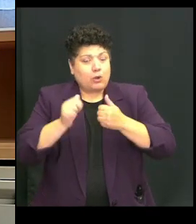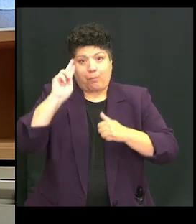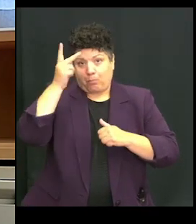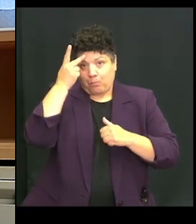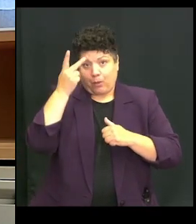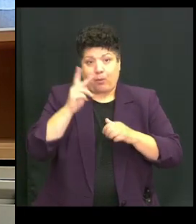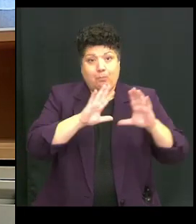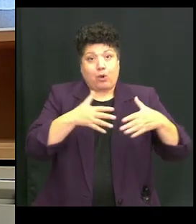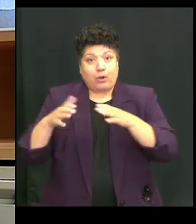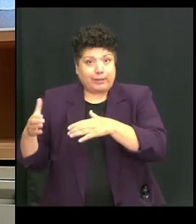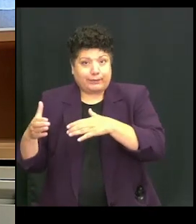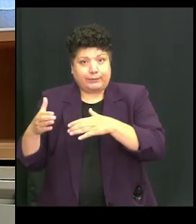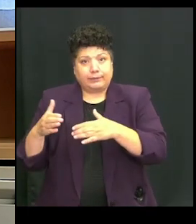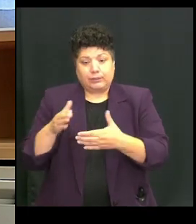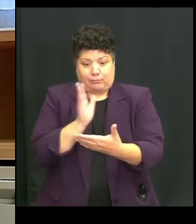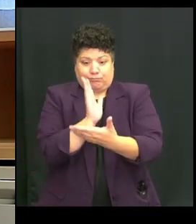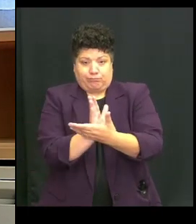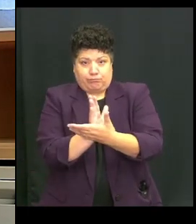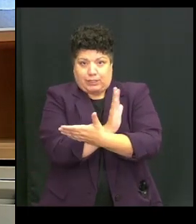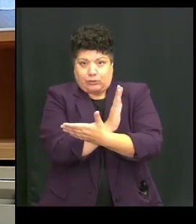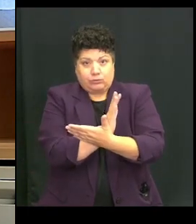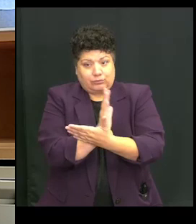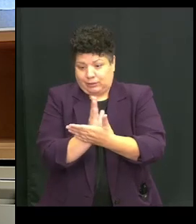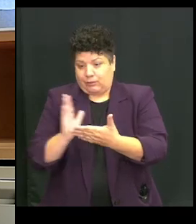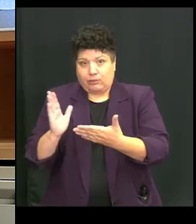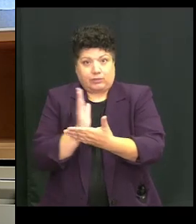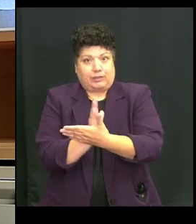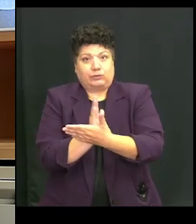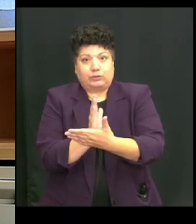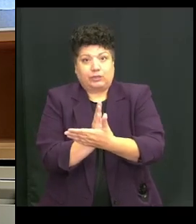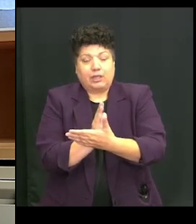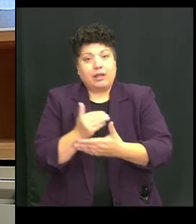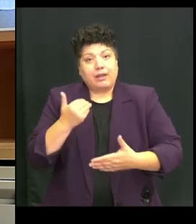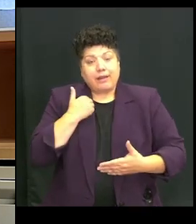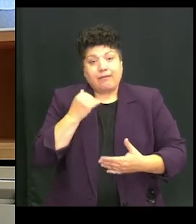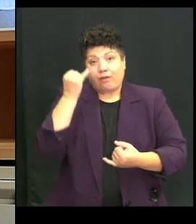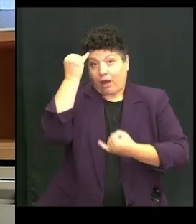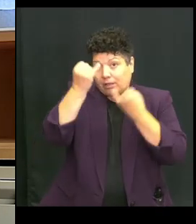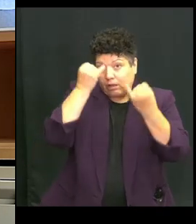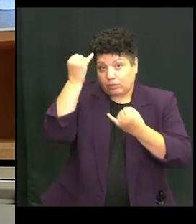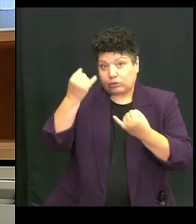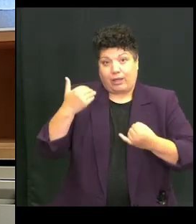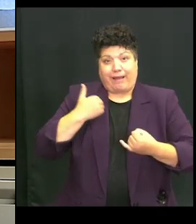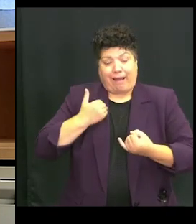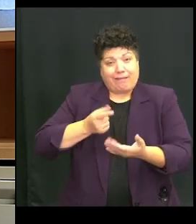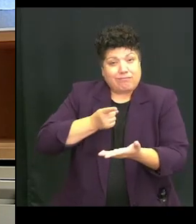So ideologically charged rhetoric and policy don't go unnoticed by Canadians.